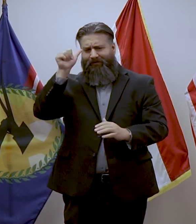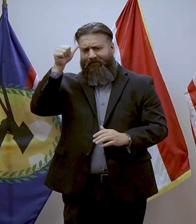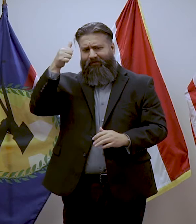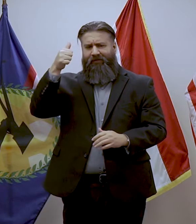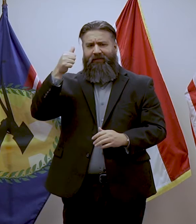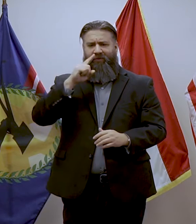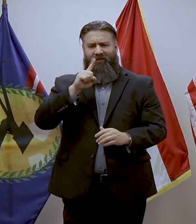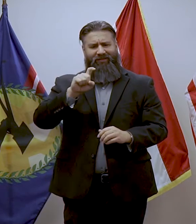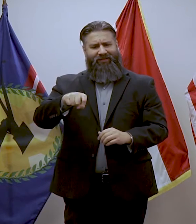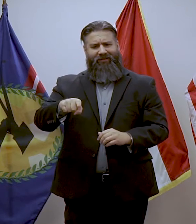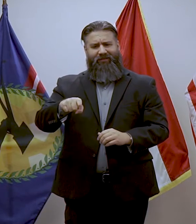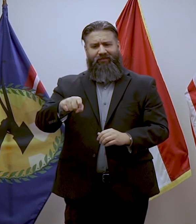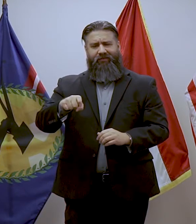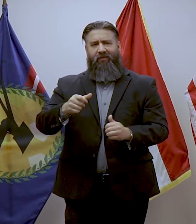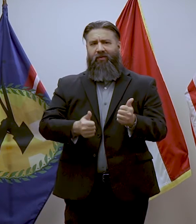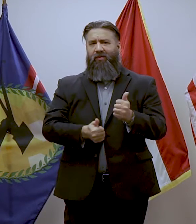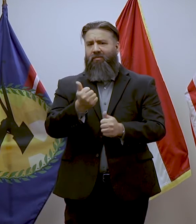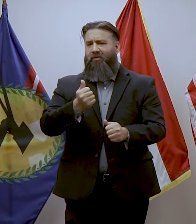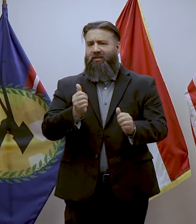that needs the most attention right away?